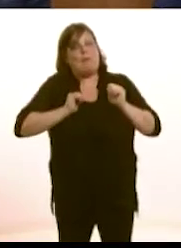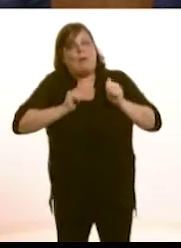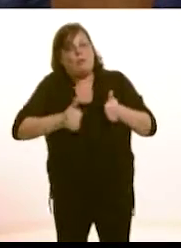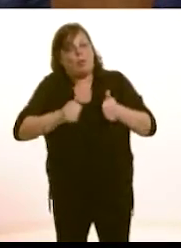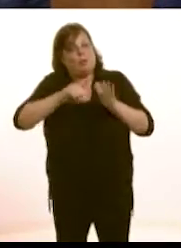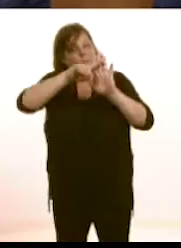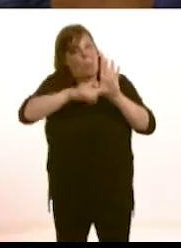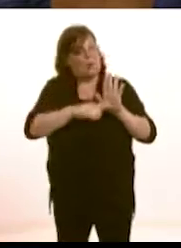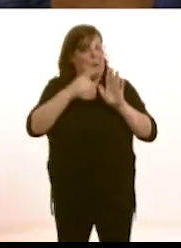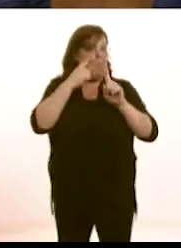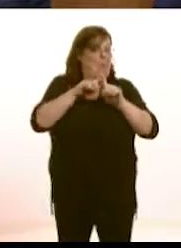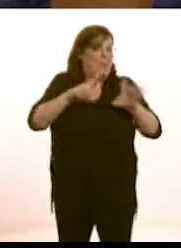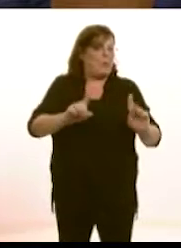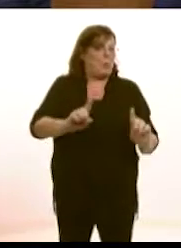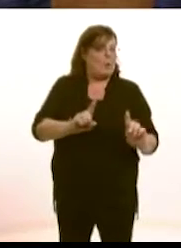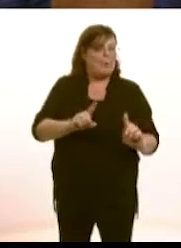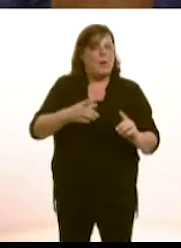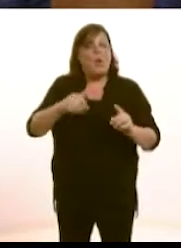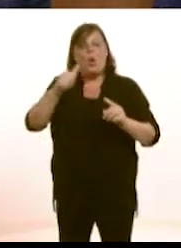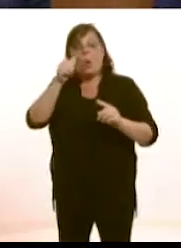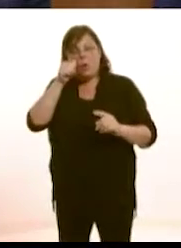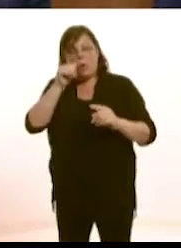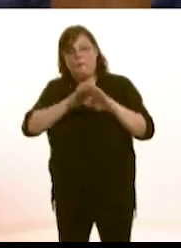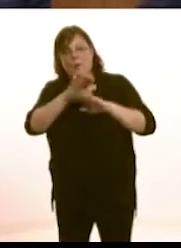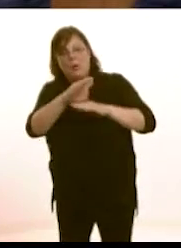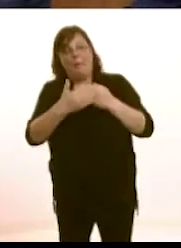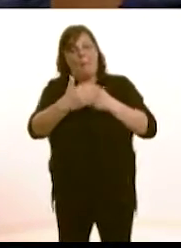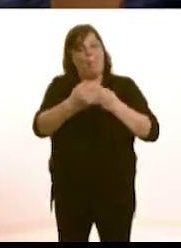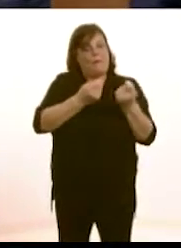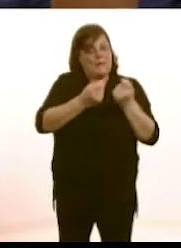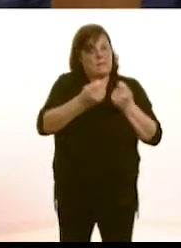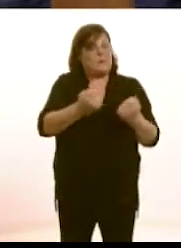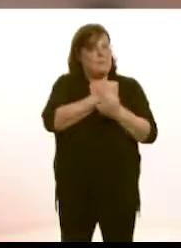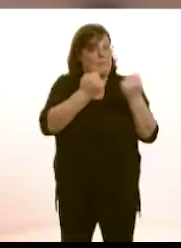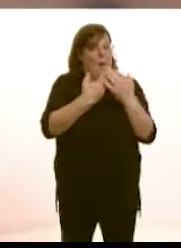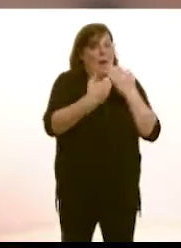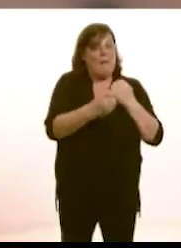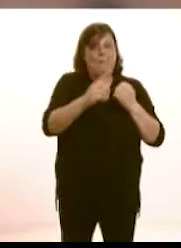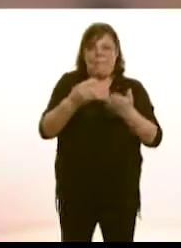Itís true to say that we will have greater flexibility and greater power; what we donít know is whether weíll have any money in order to implement these things.